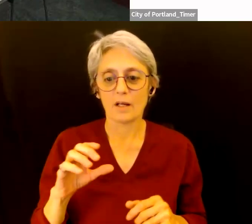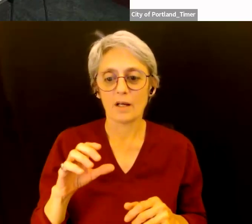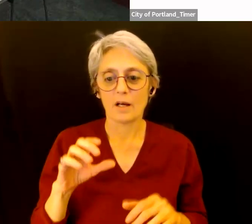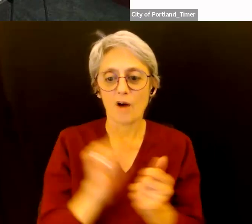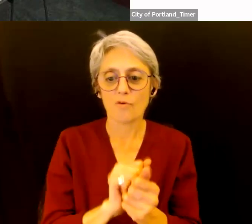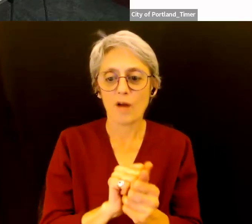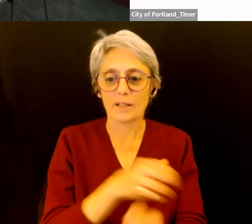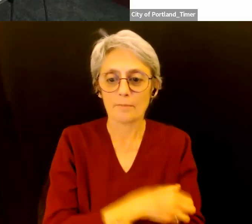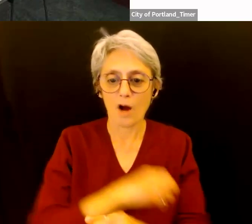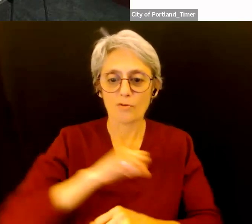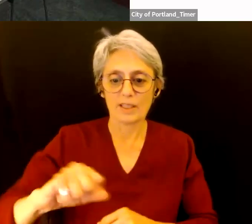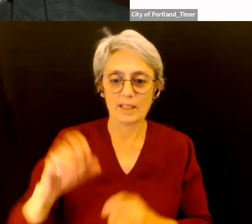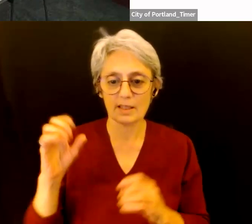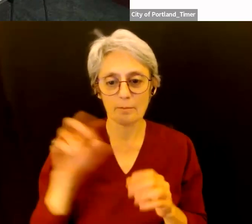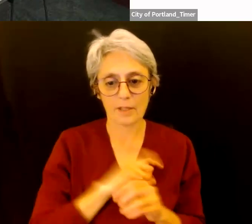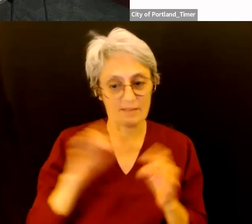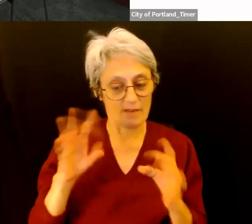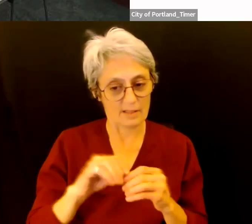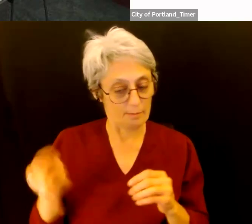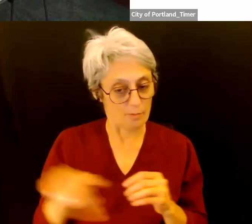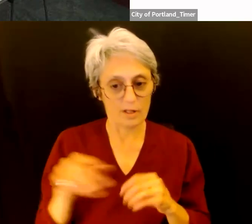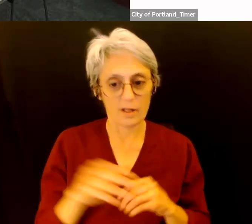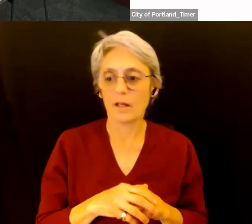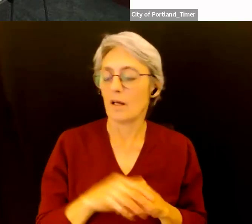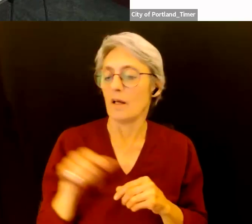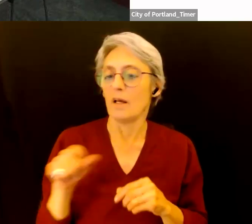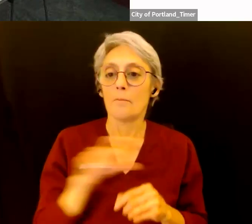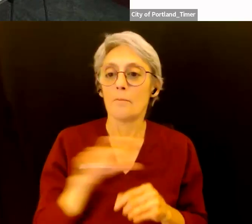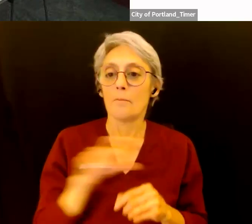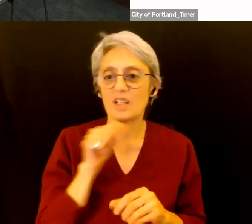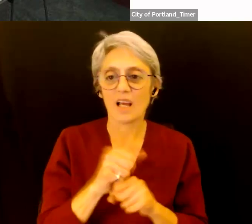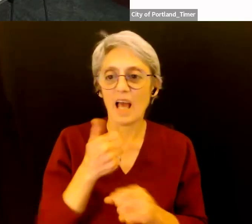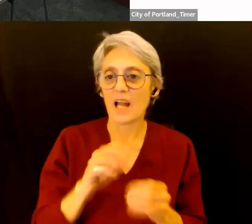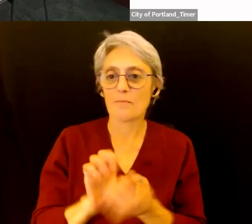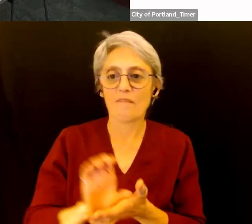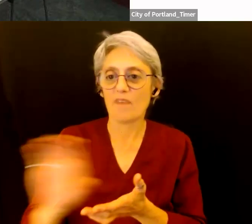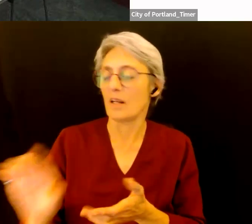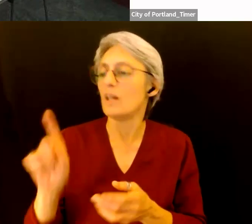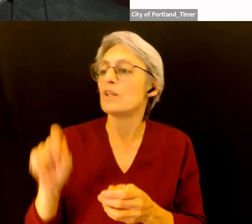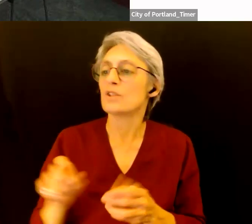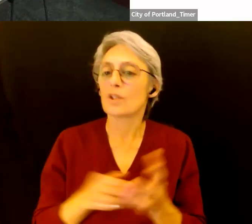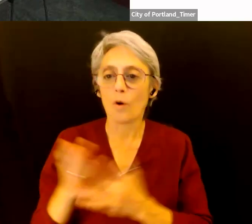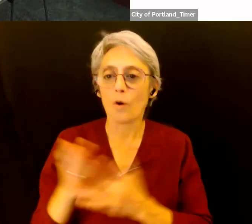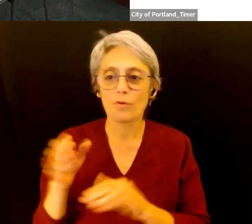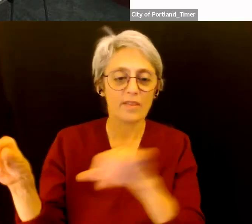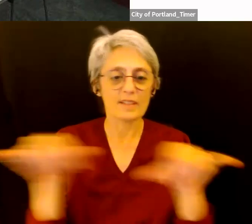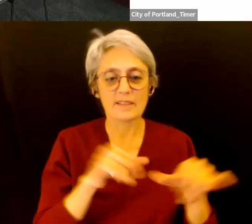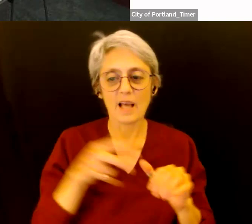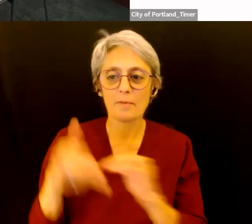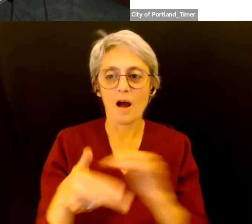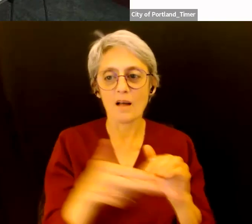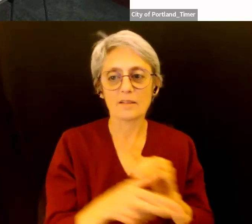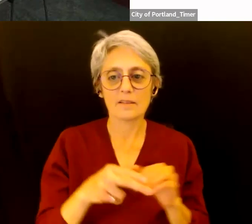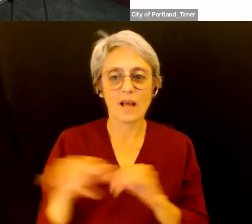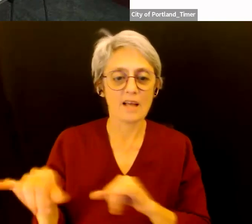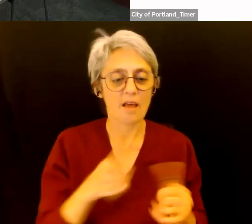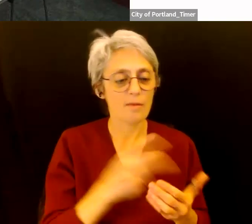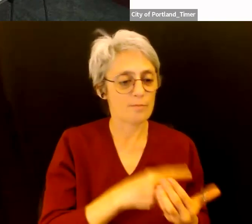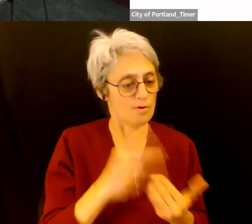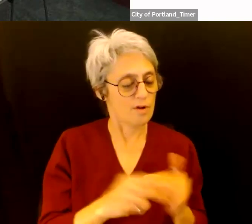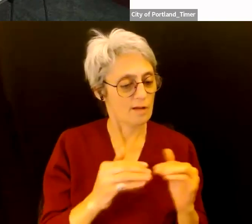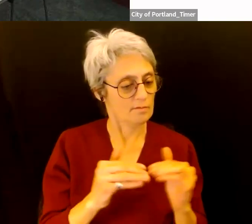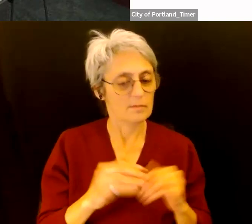Should receive absolutely no additional funding and should be put through the same kinds of budget cuts that we're seeing in other programs. More funding for the police bureau.